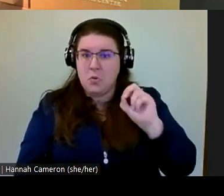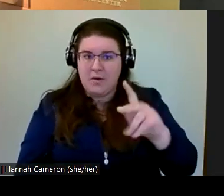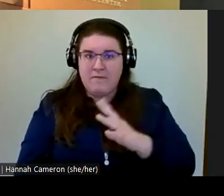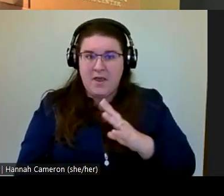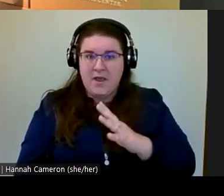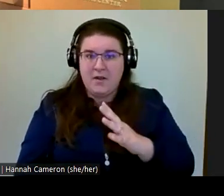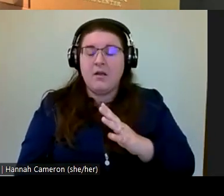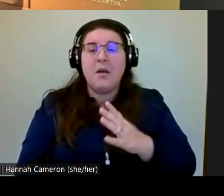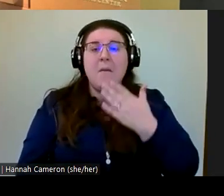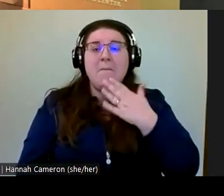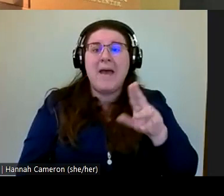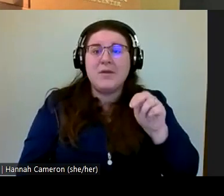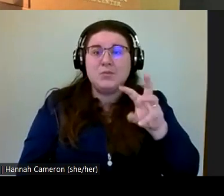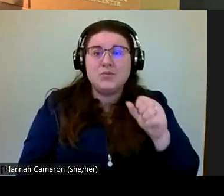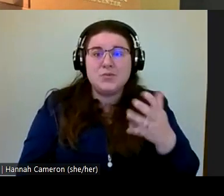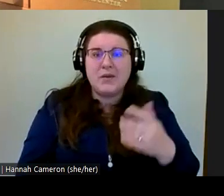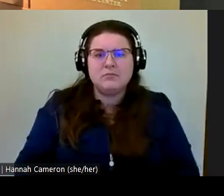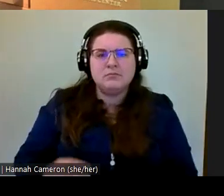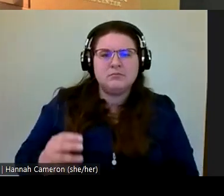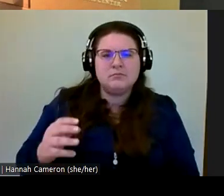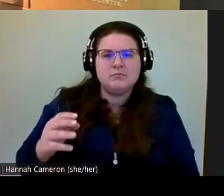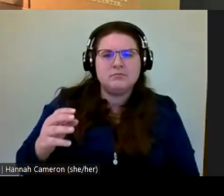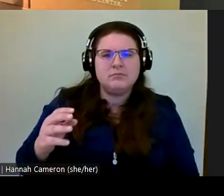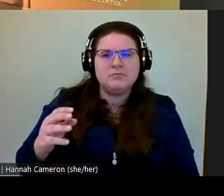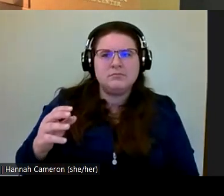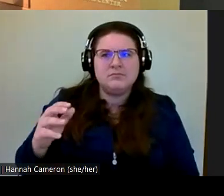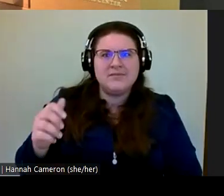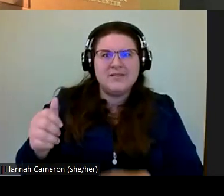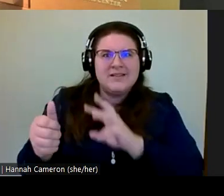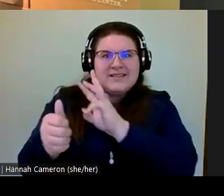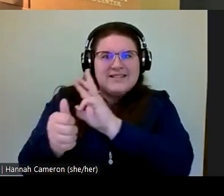is the glasses have empty six out of 10 will have had absolutely nothing not even a primary